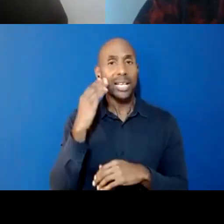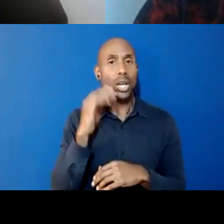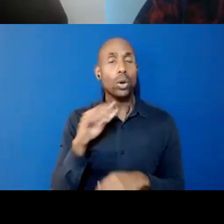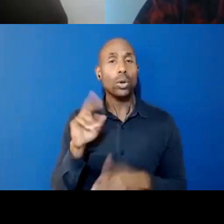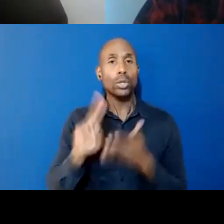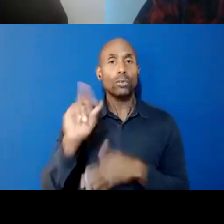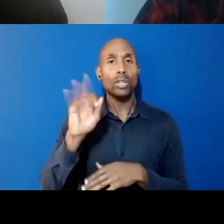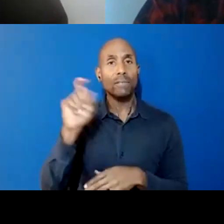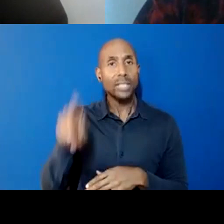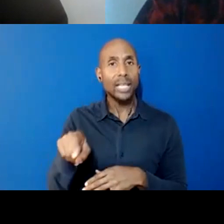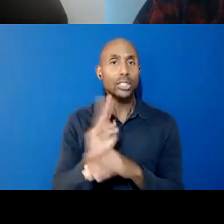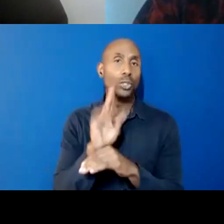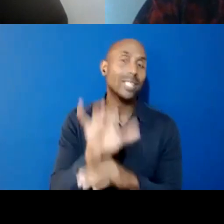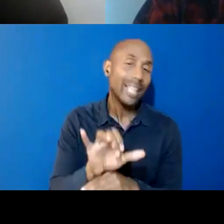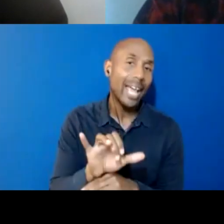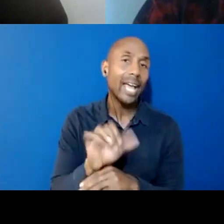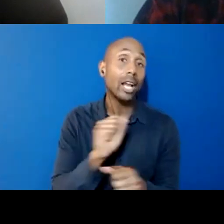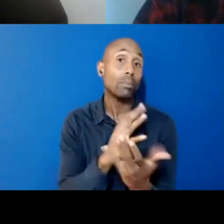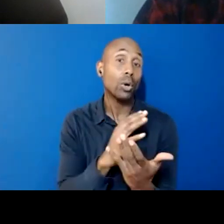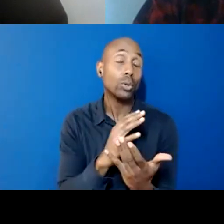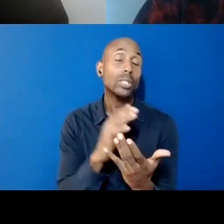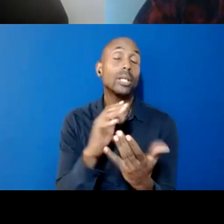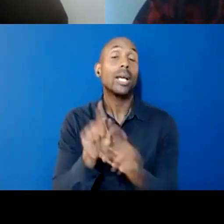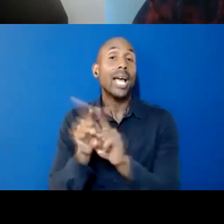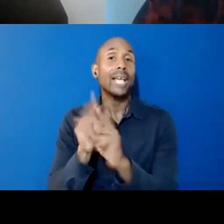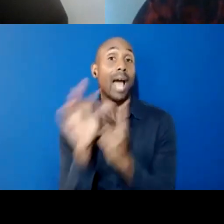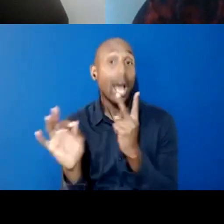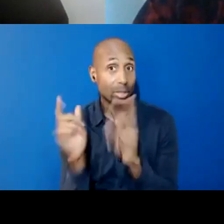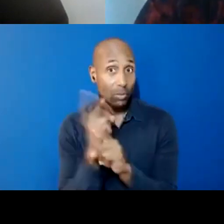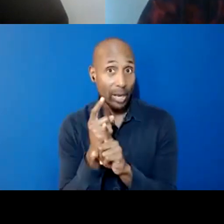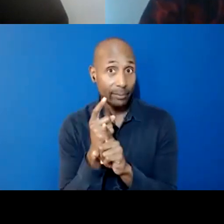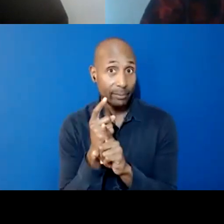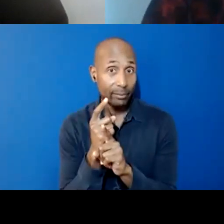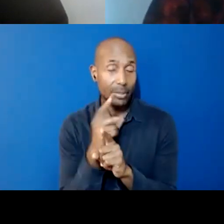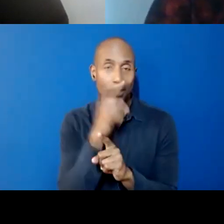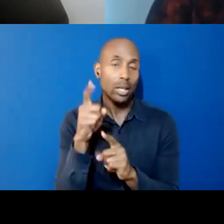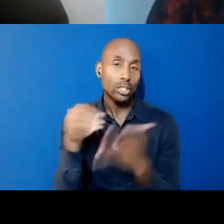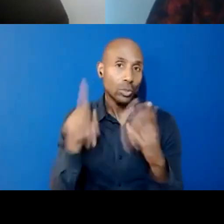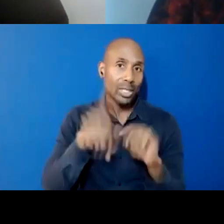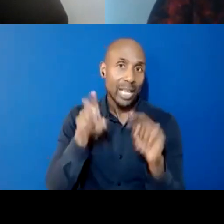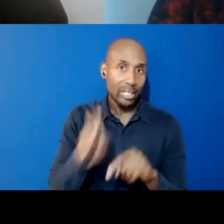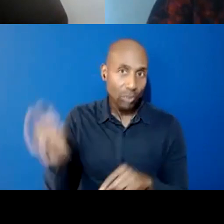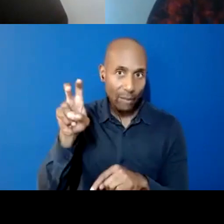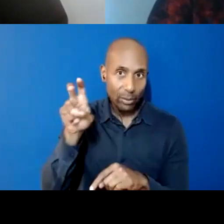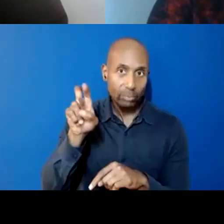an alternative. Students cannot really go abroad, Teneisha, you are doing your PhD thesis on how the pandemic